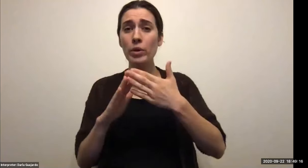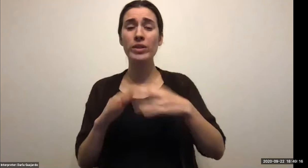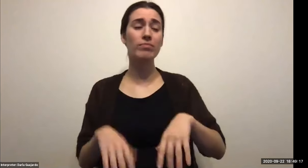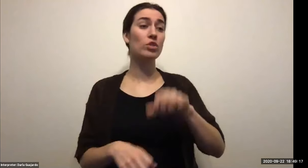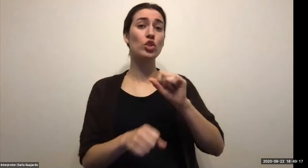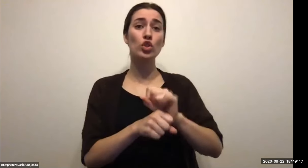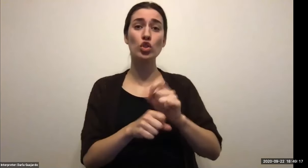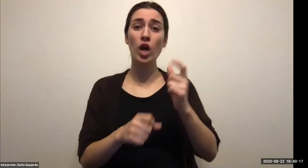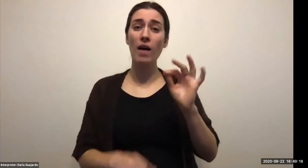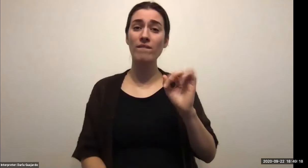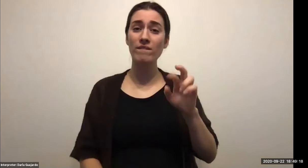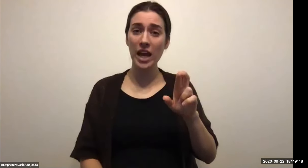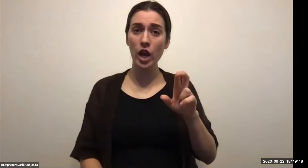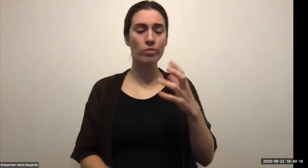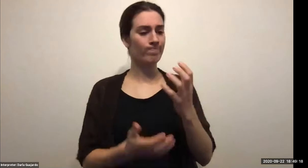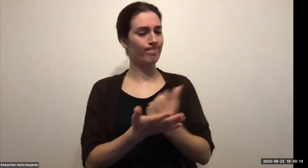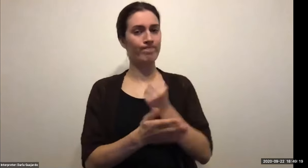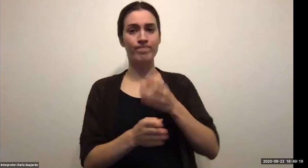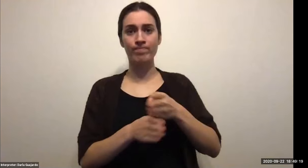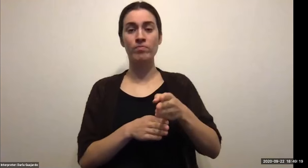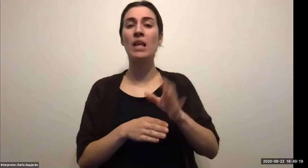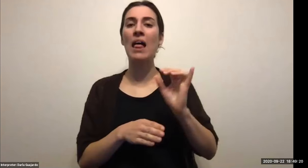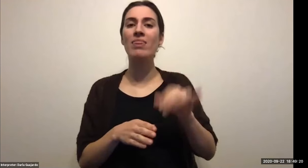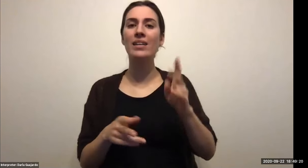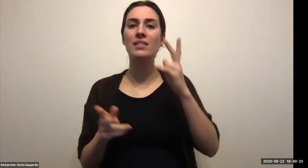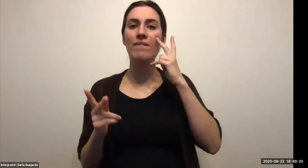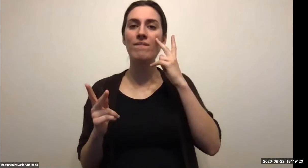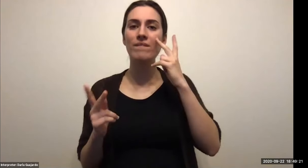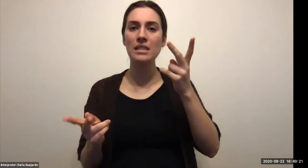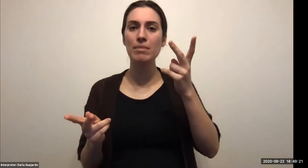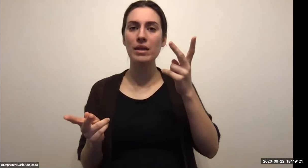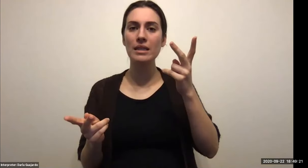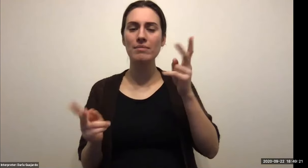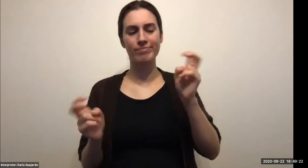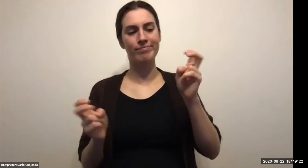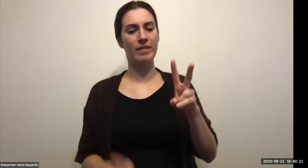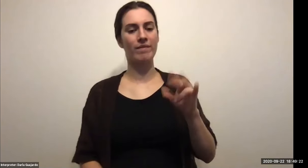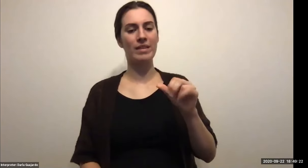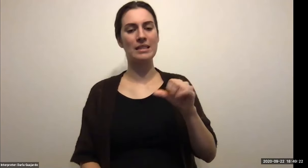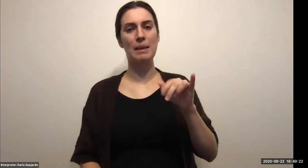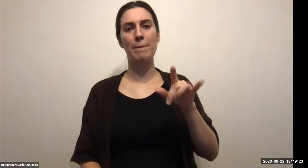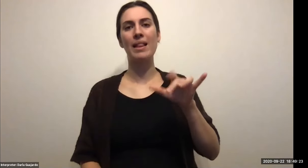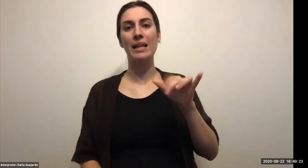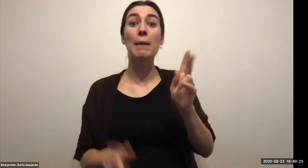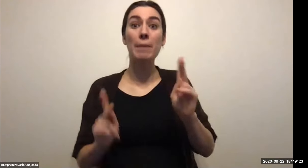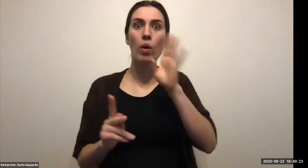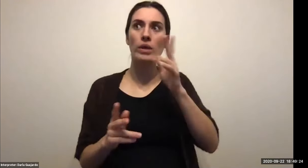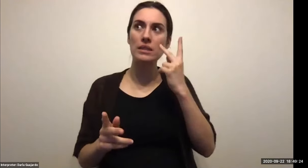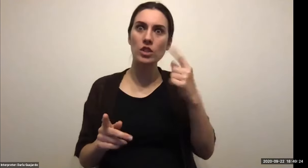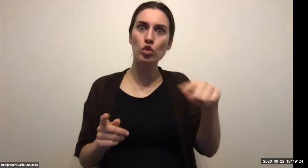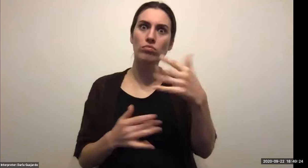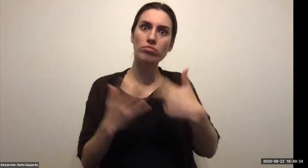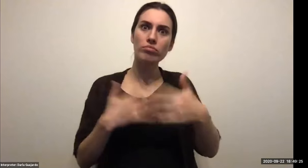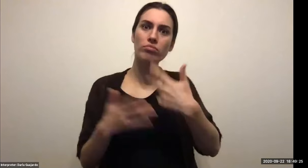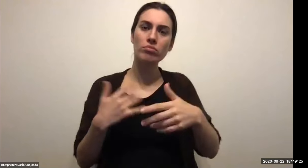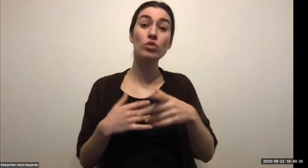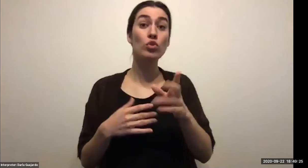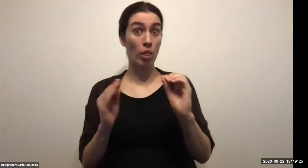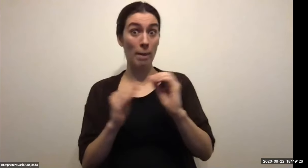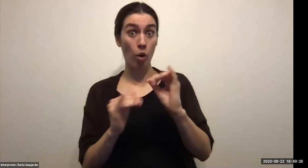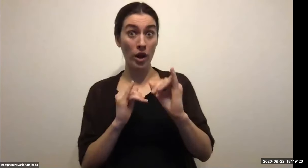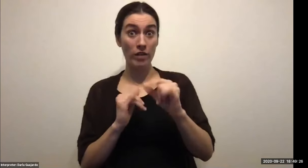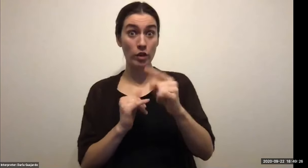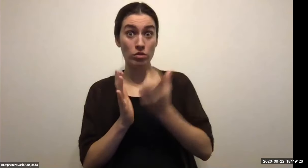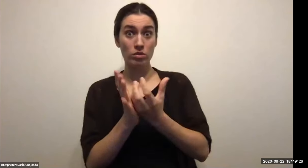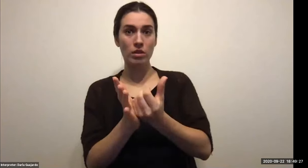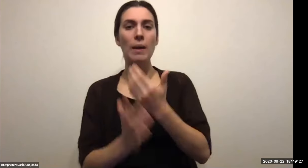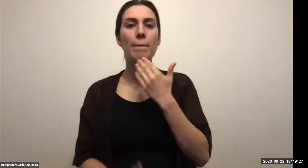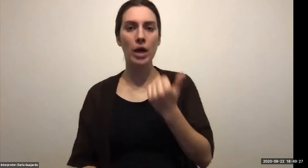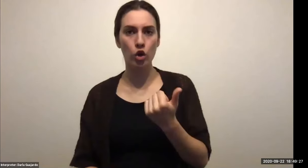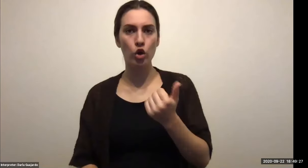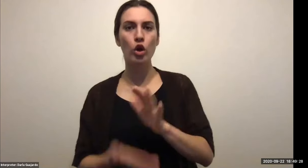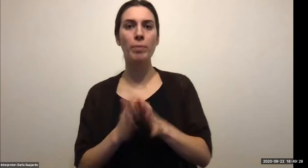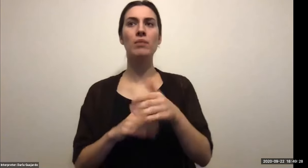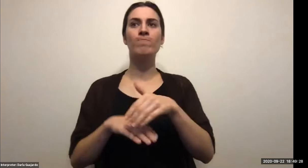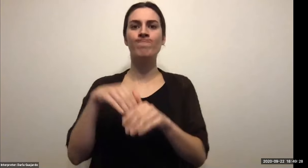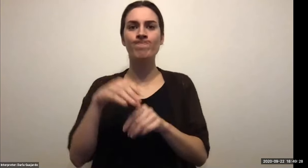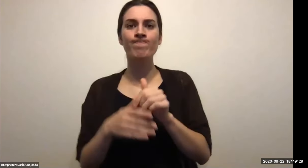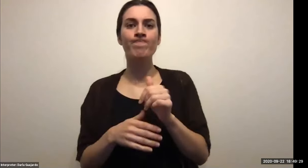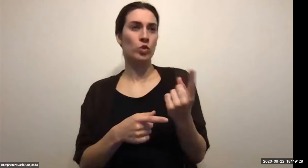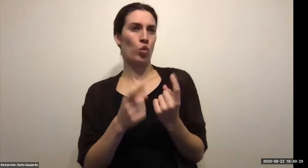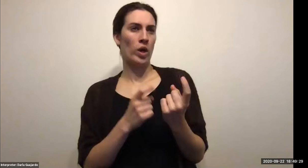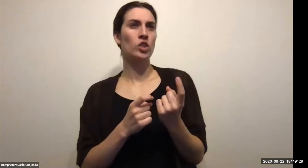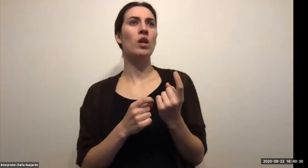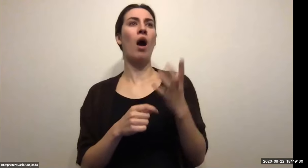Keith Wolling: So that was a unique story and we made friends and they all came back a lot of those people came back the following is appreciating what we did for them. But that was a unique story on 911. You can also talk about when you have a blizzard